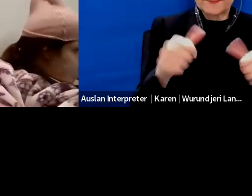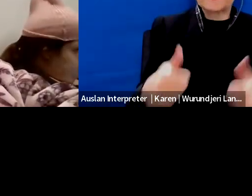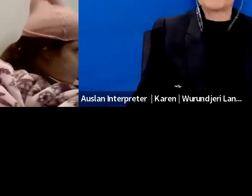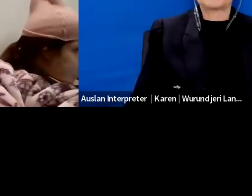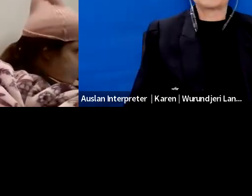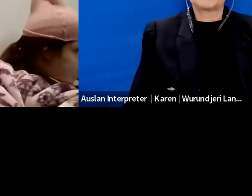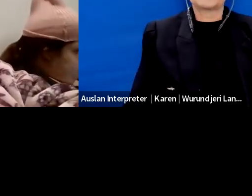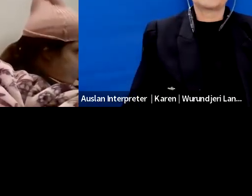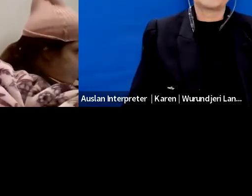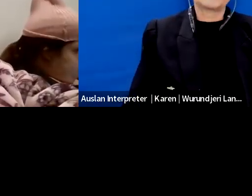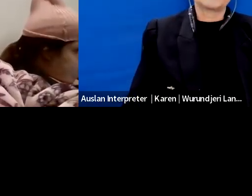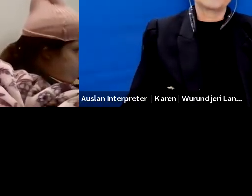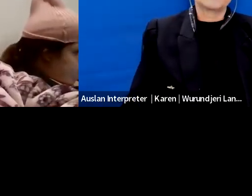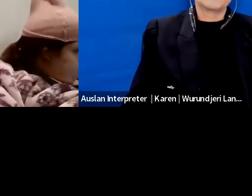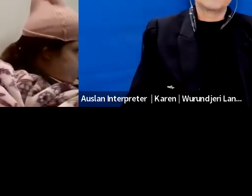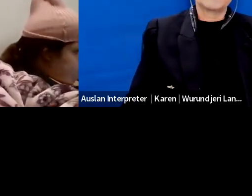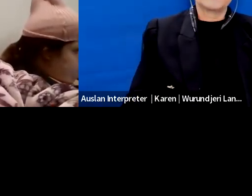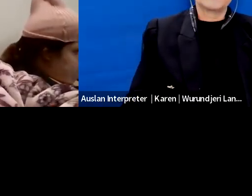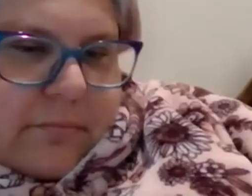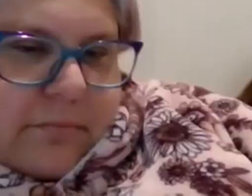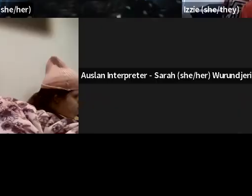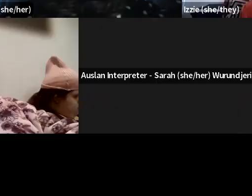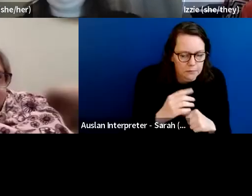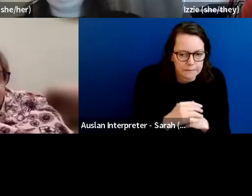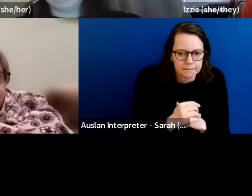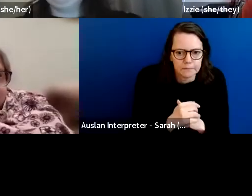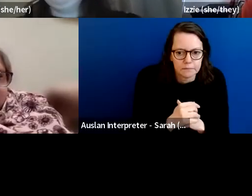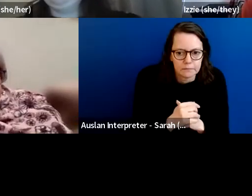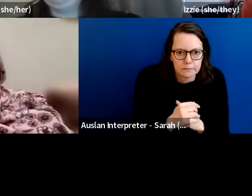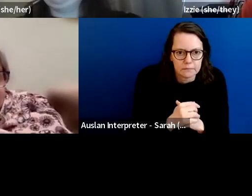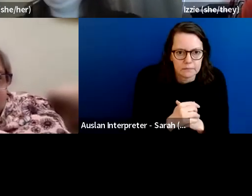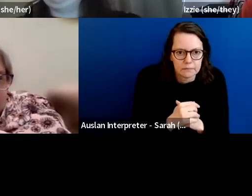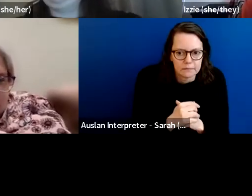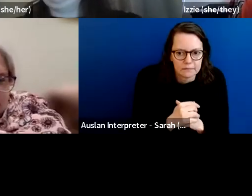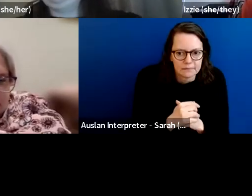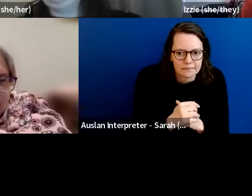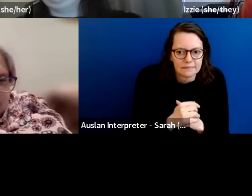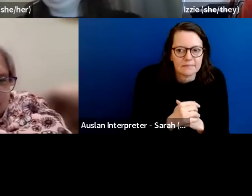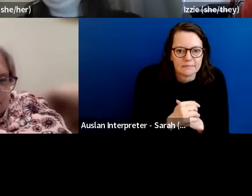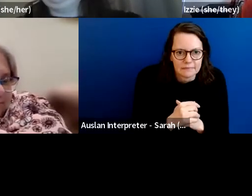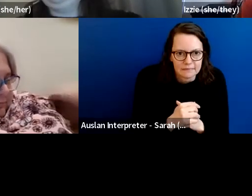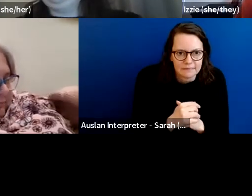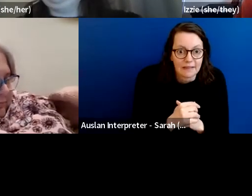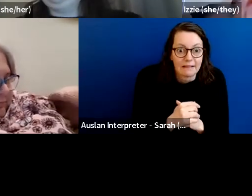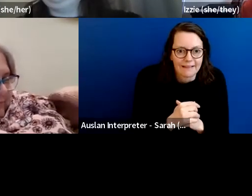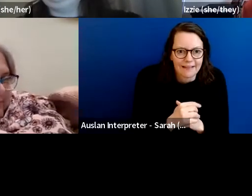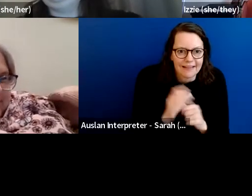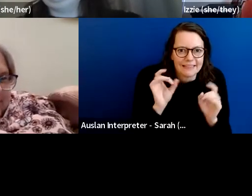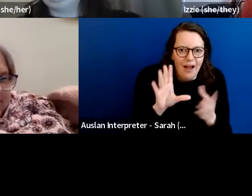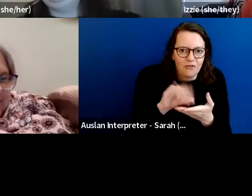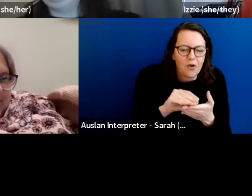Thank you. Next time, okay. Awesome. So is he speaking, um, so I just before we move on to question answer time.